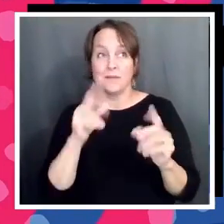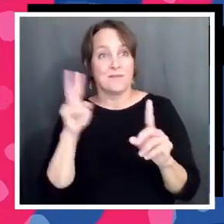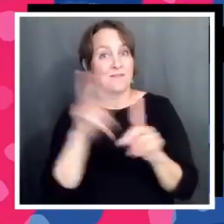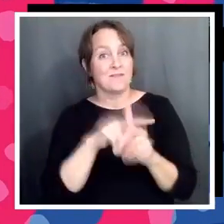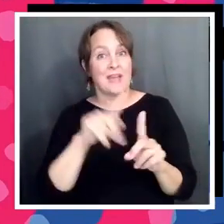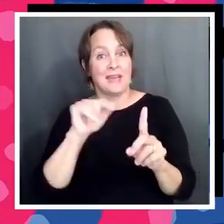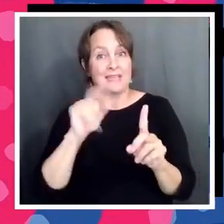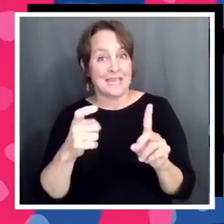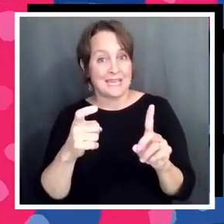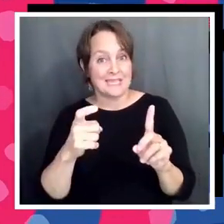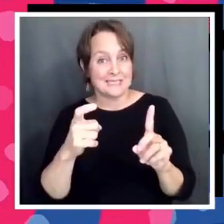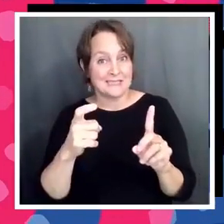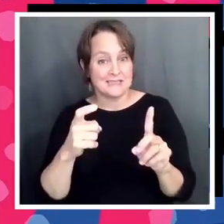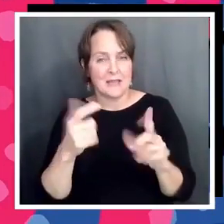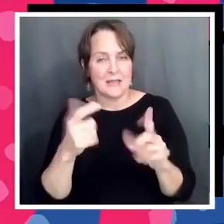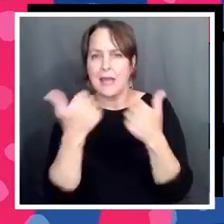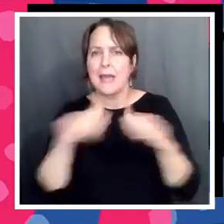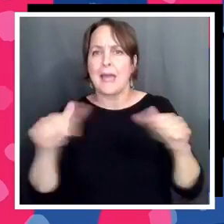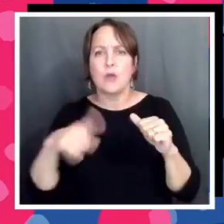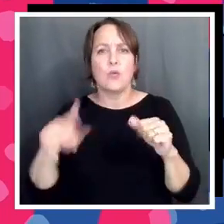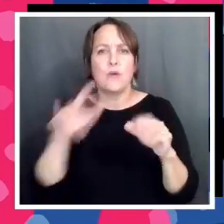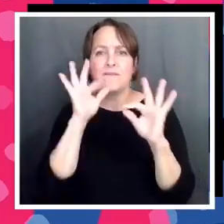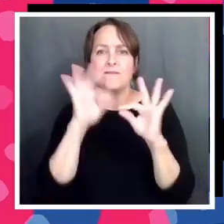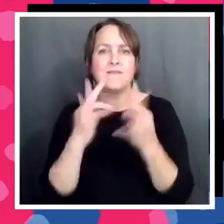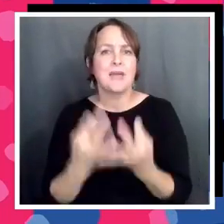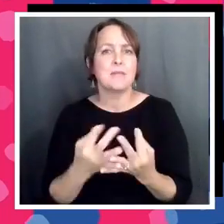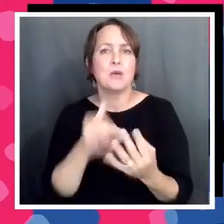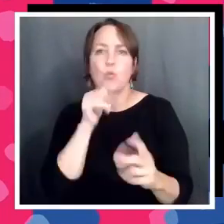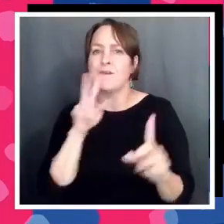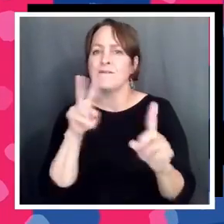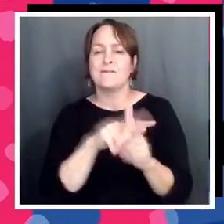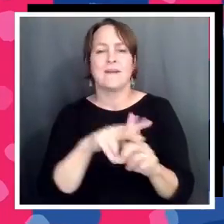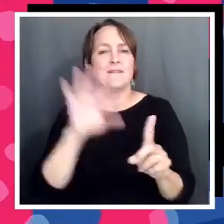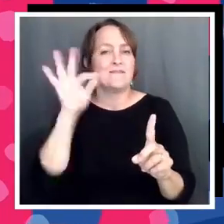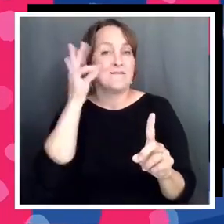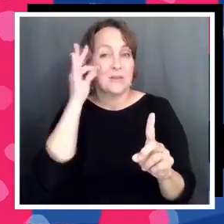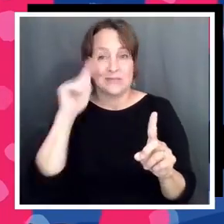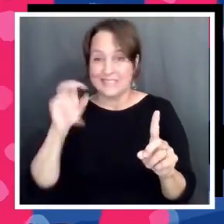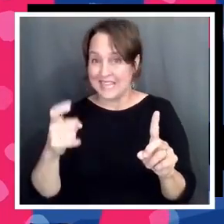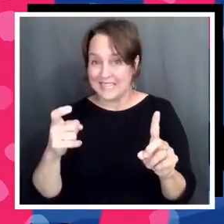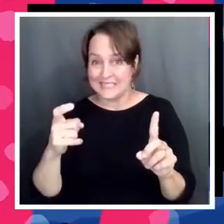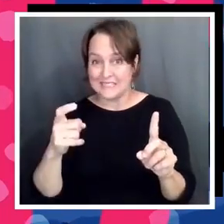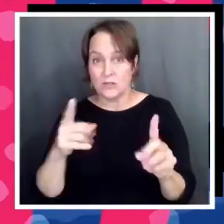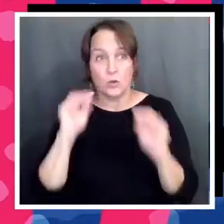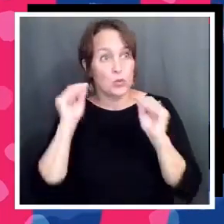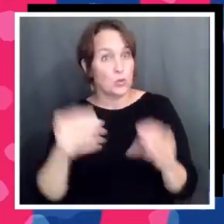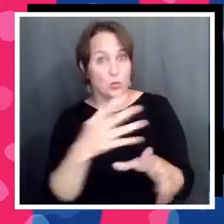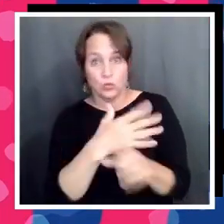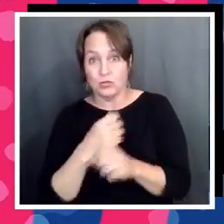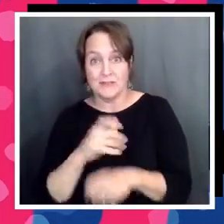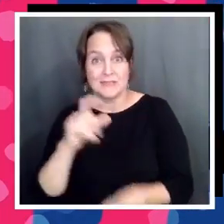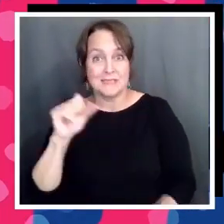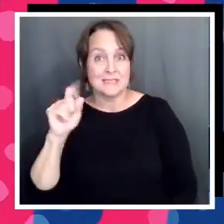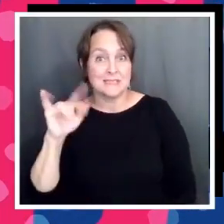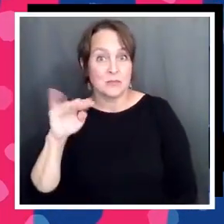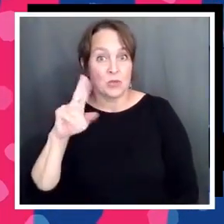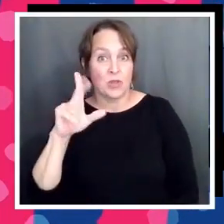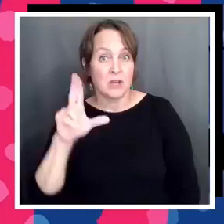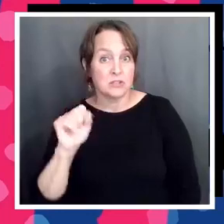VIA DIRECT DEPOSIT BUT FOR